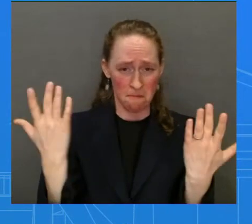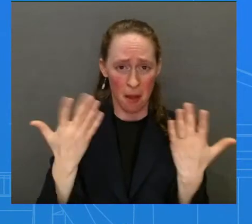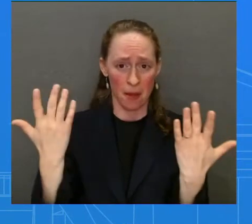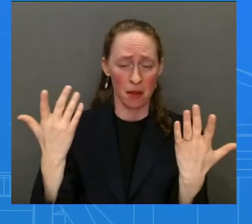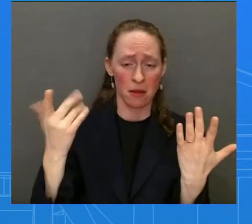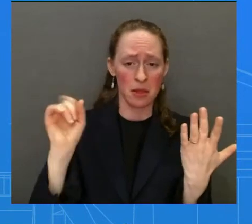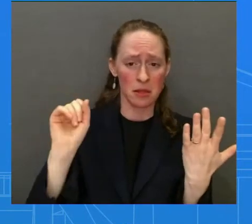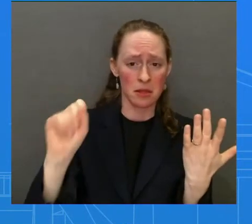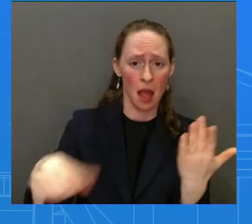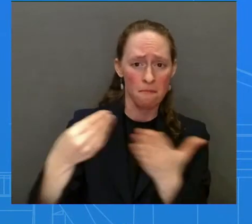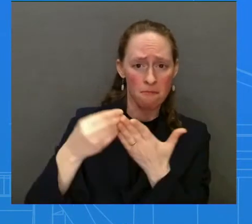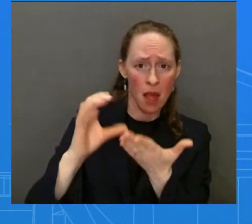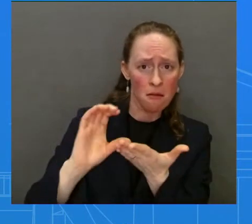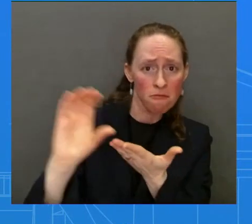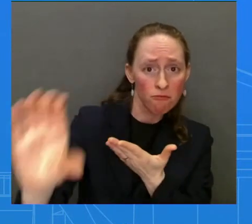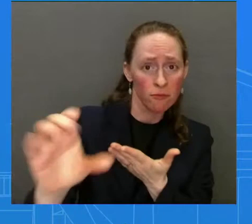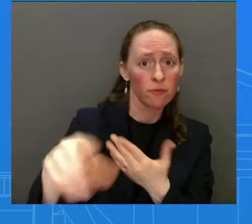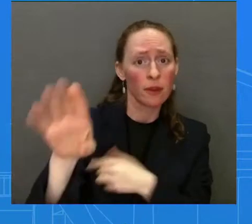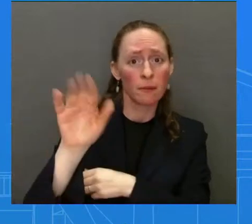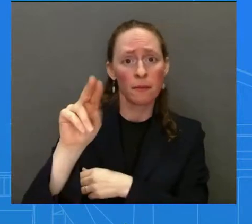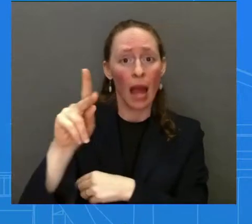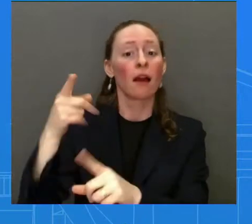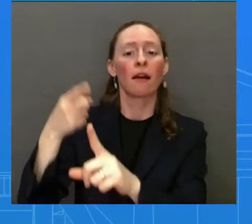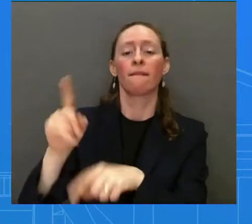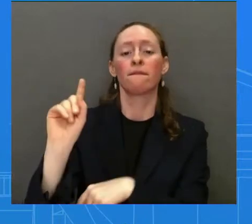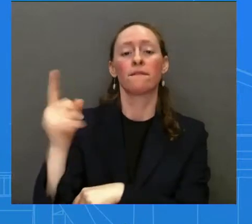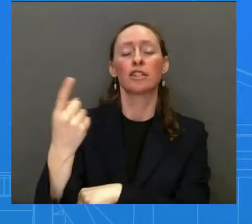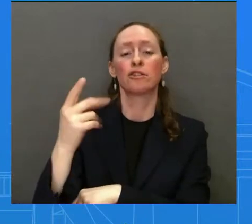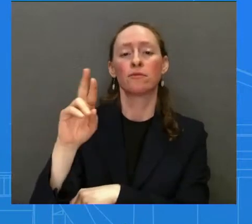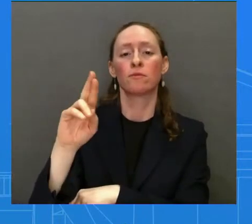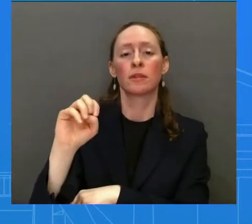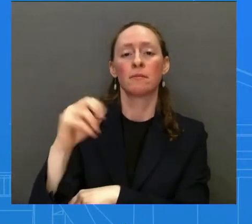more time to shore up its balance sheet? Ms. Jean-Pierre: So I don't have --